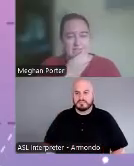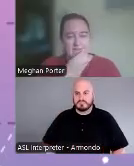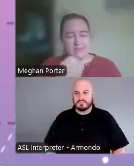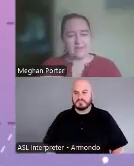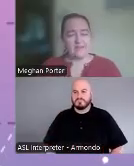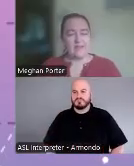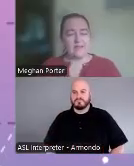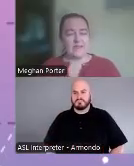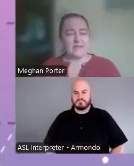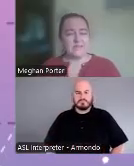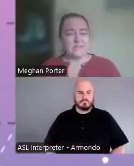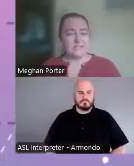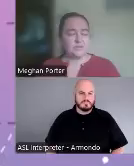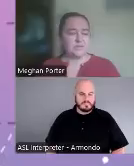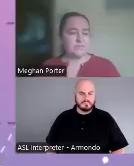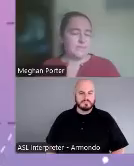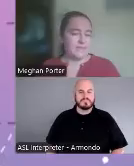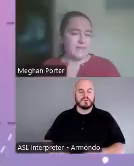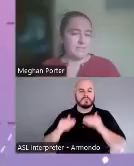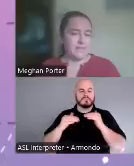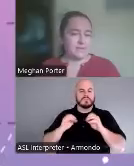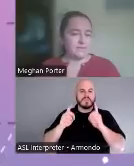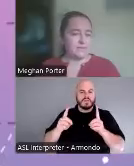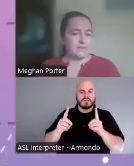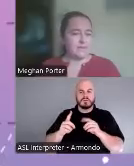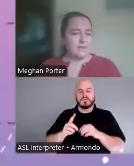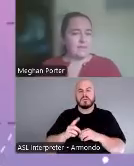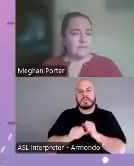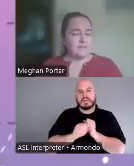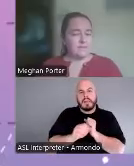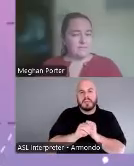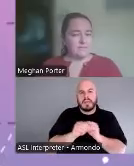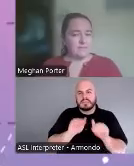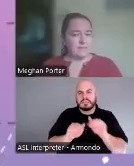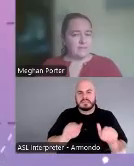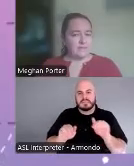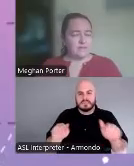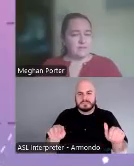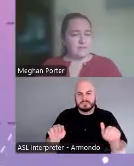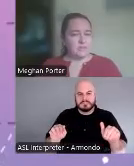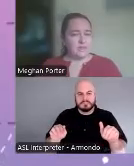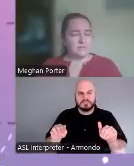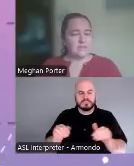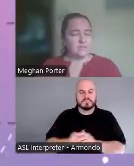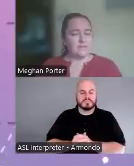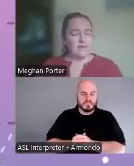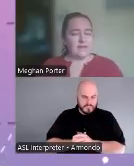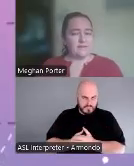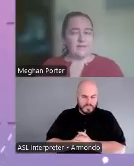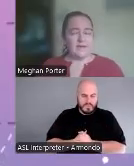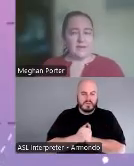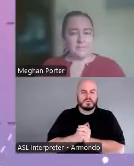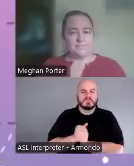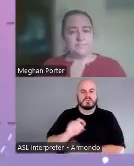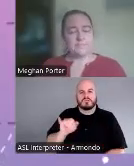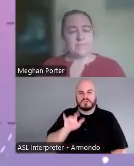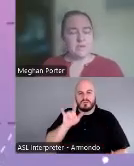So the educational mini-campaign in July 2025,